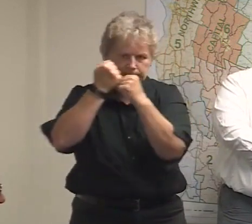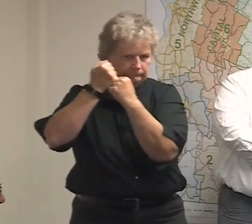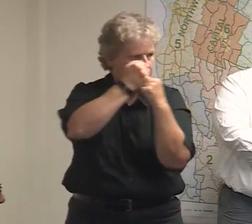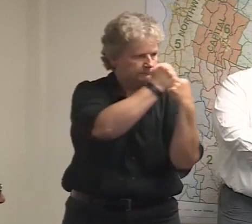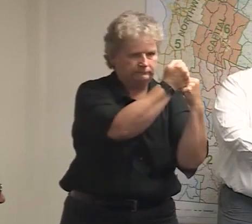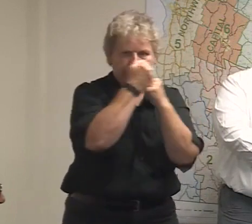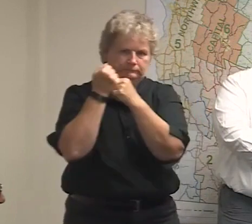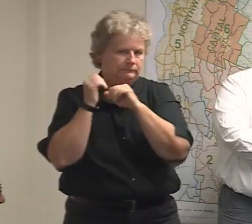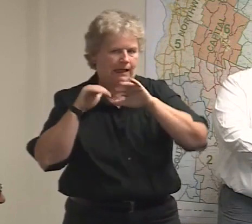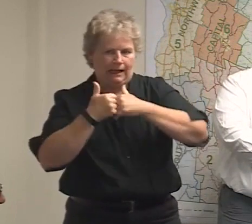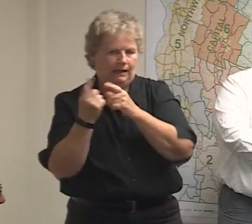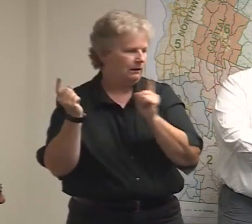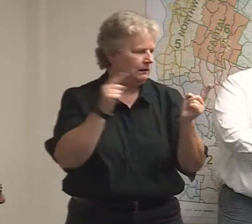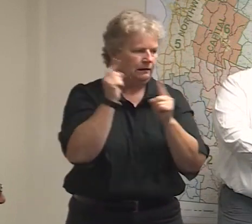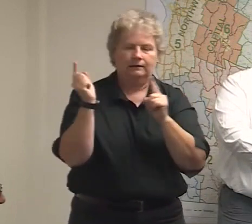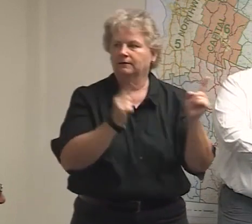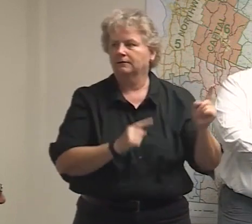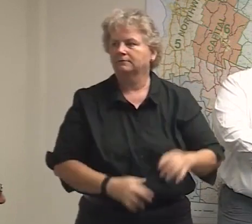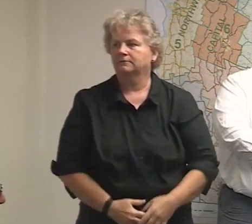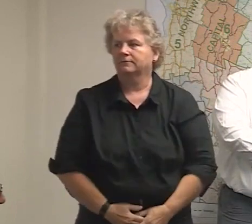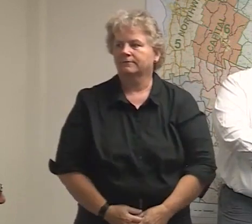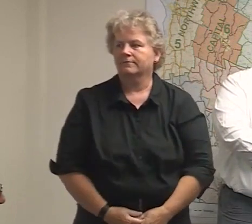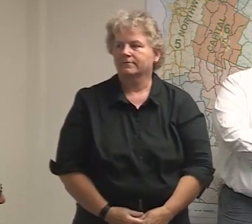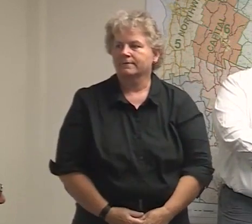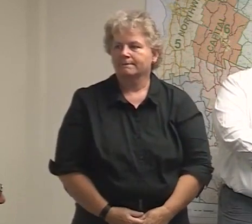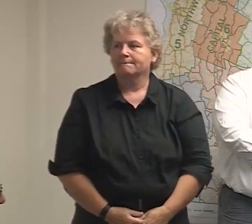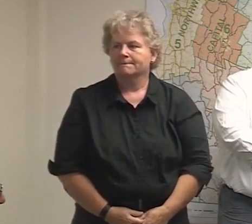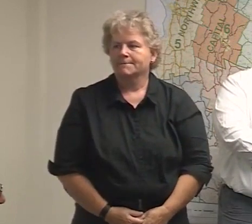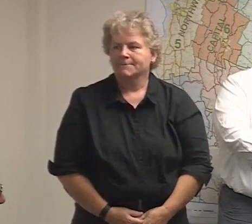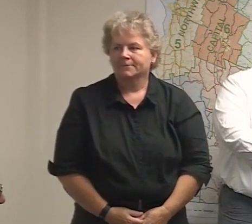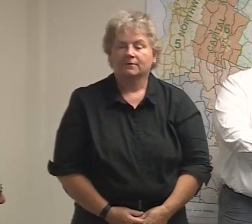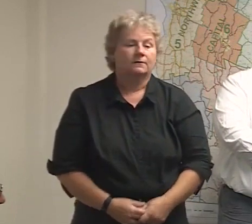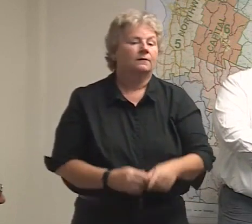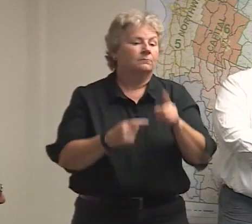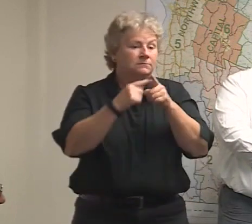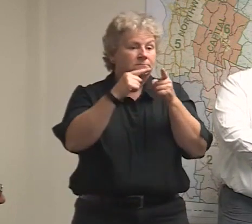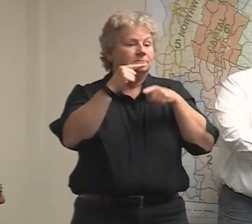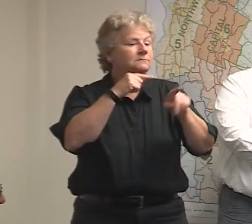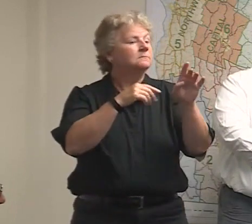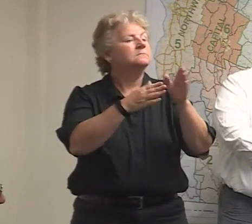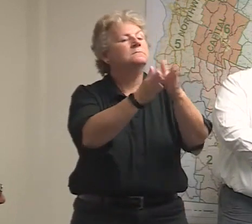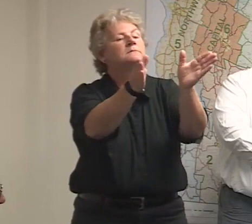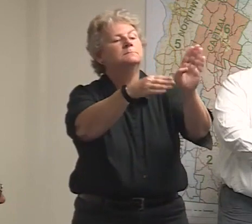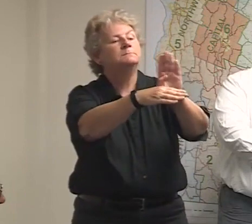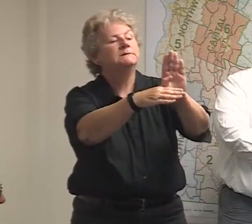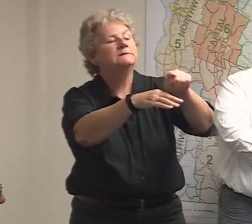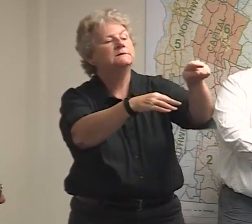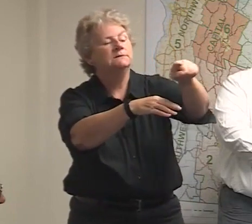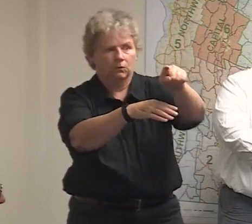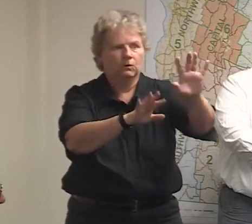WE’RE RELYING ON, YOU KNOW, THOSE PRIVATE ASSETS AS WELL TO TO HELP OUT.